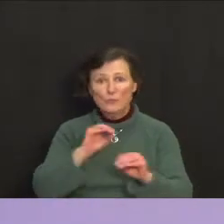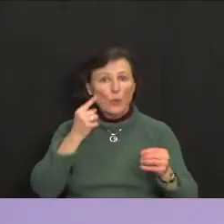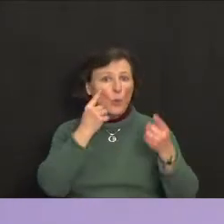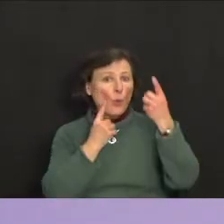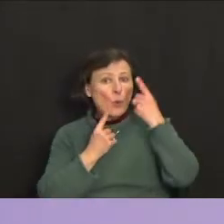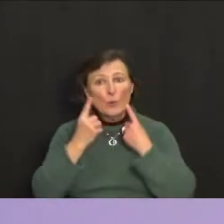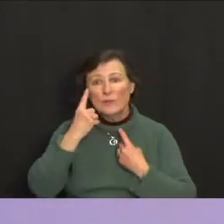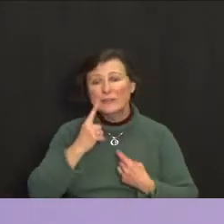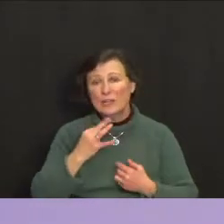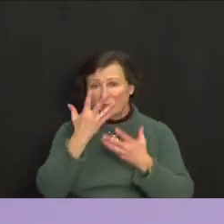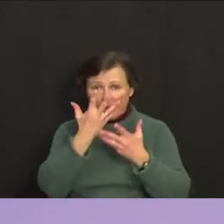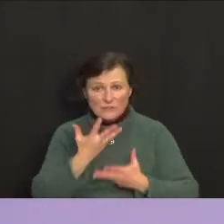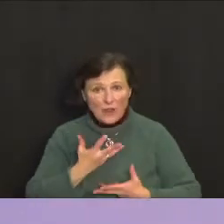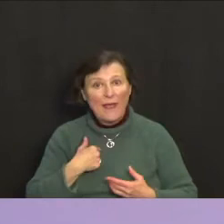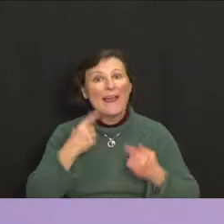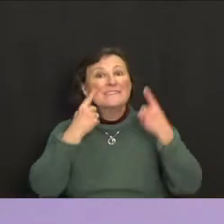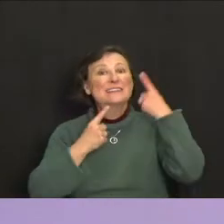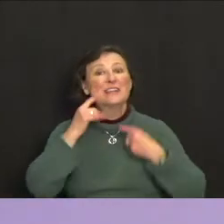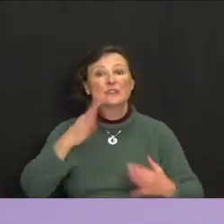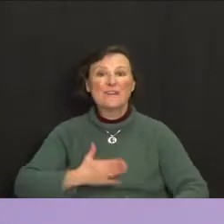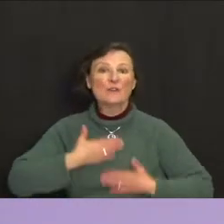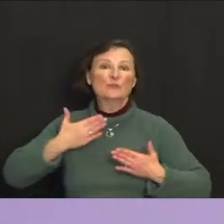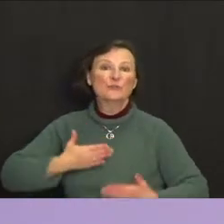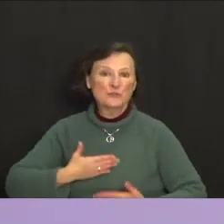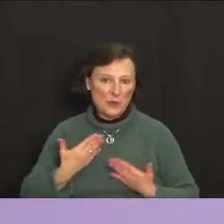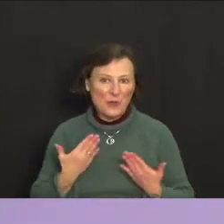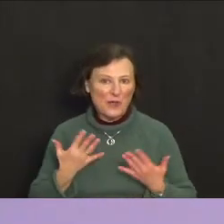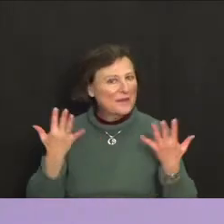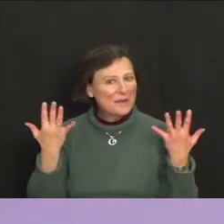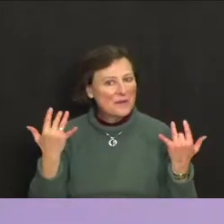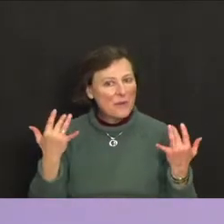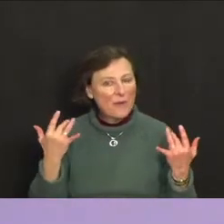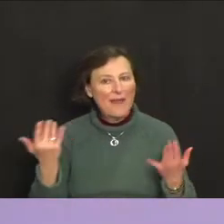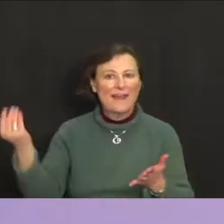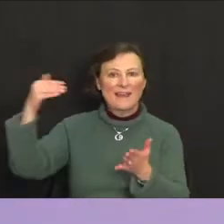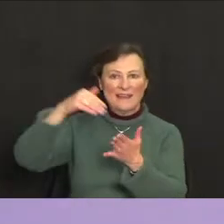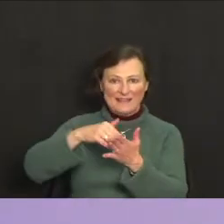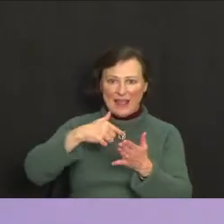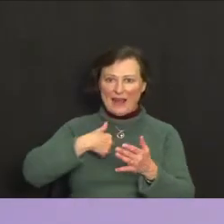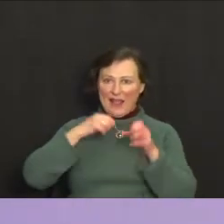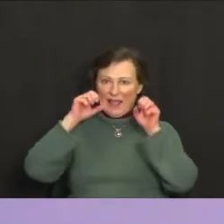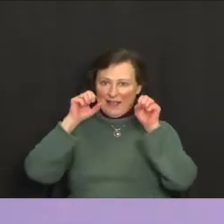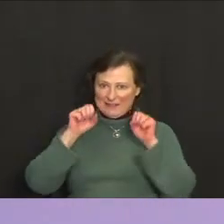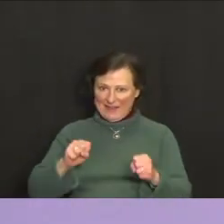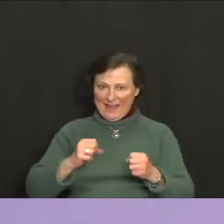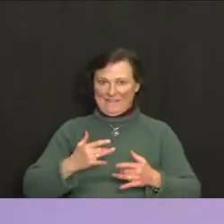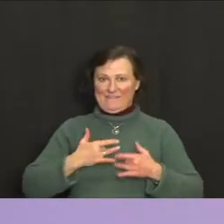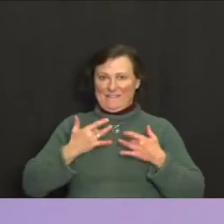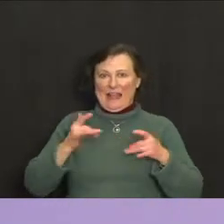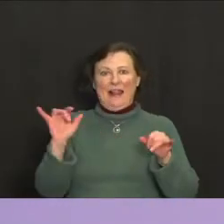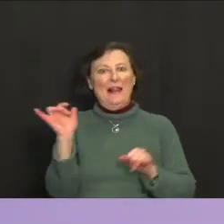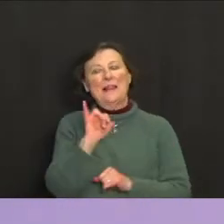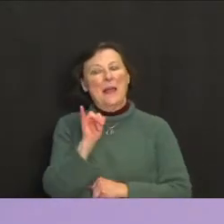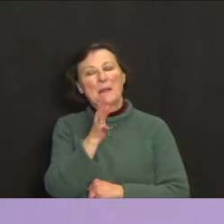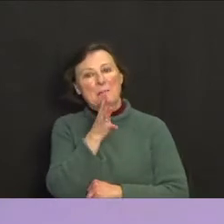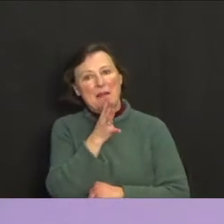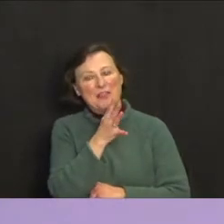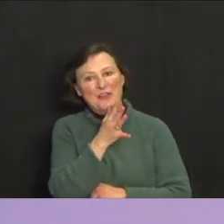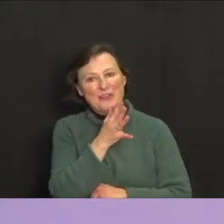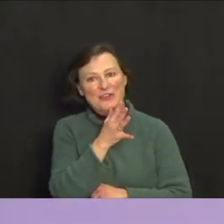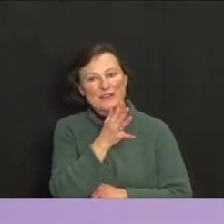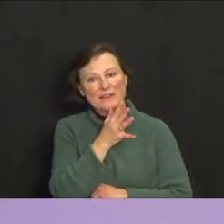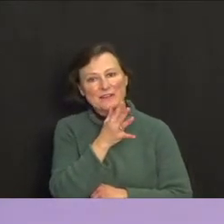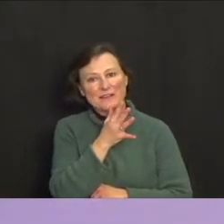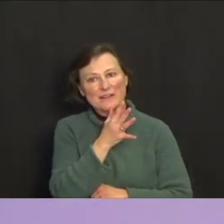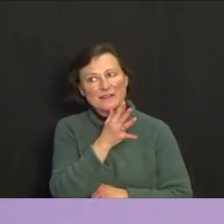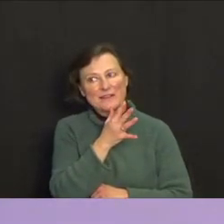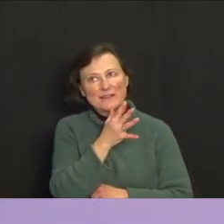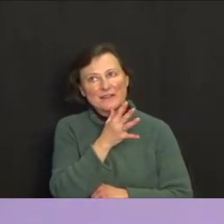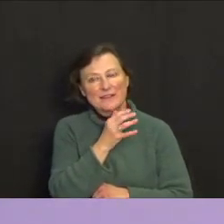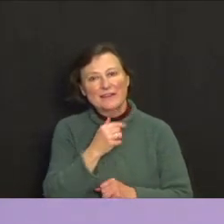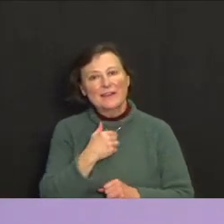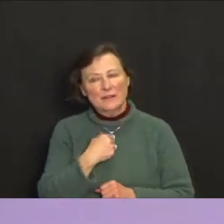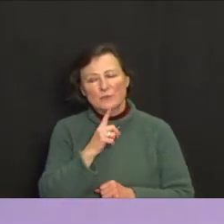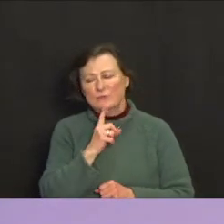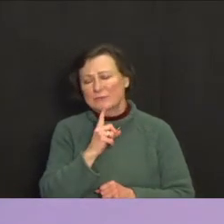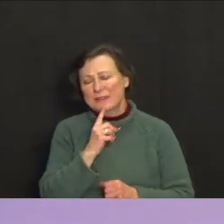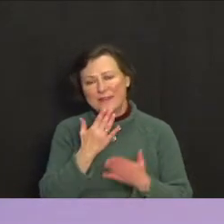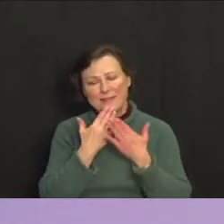I have tears of joy because once again I can feel like a mother. I am truly thankful for everything.